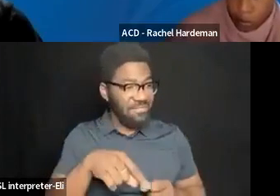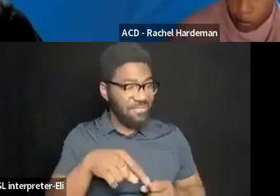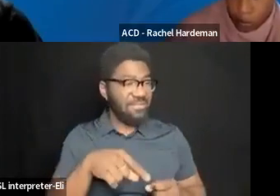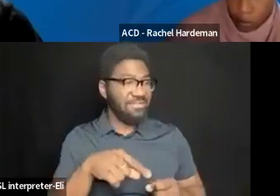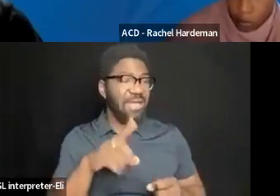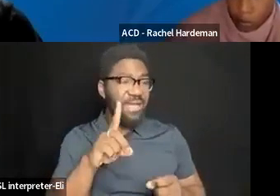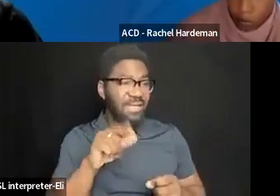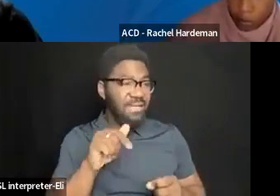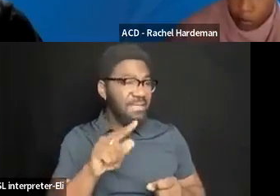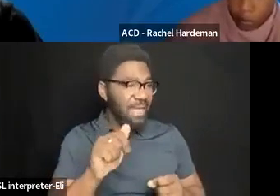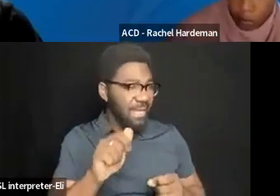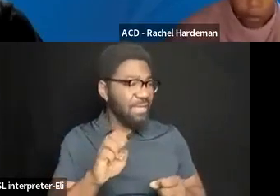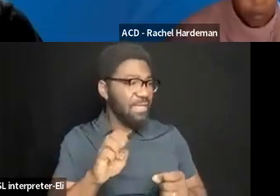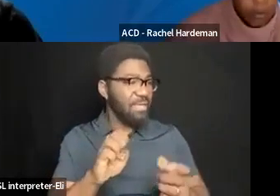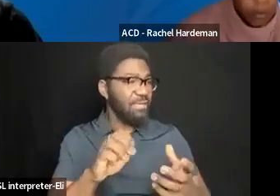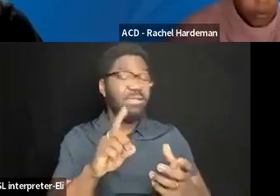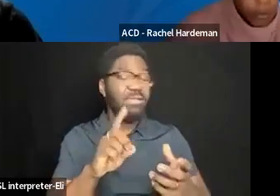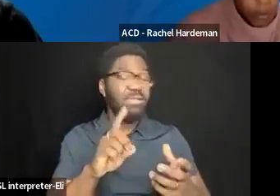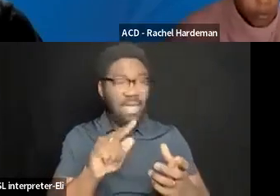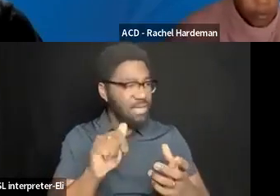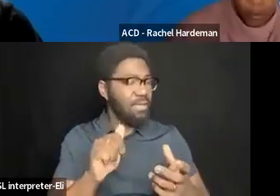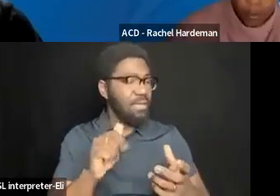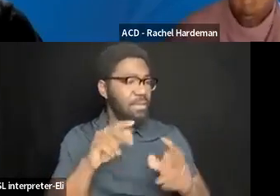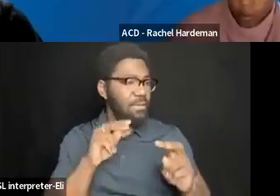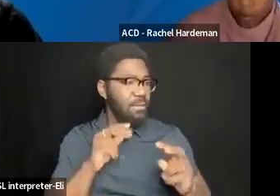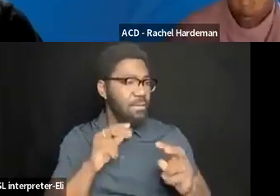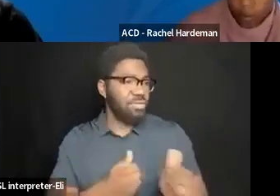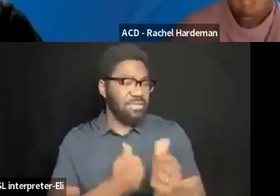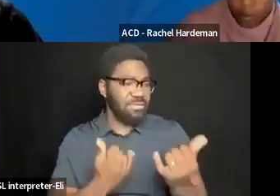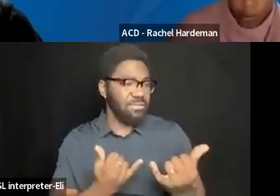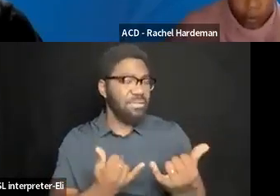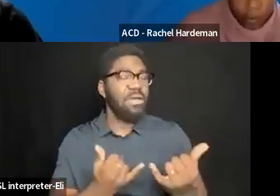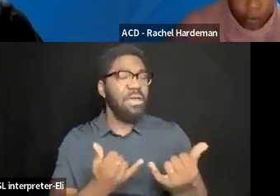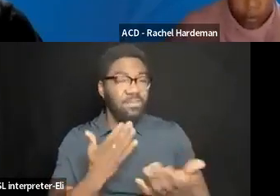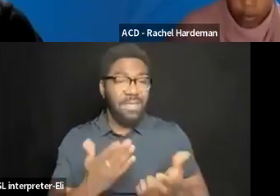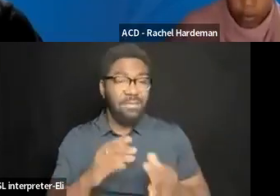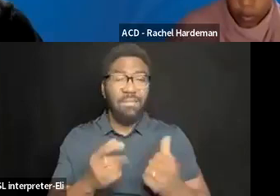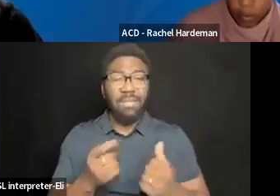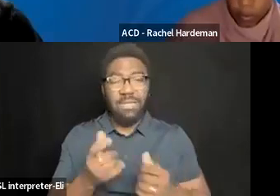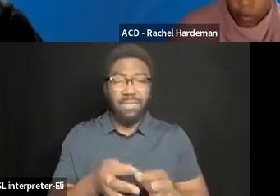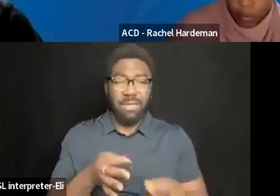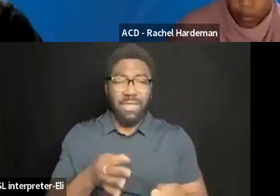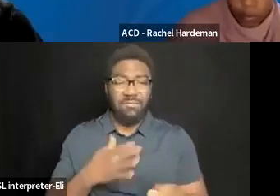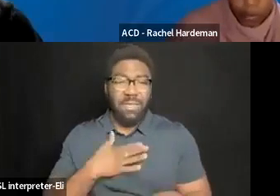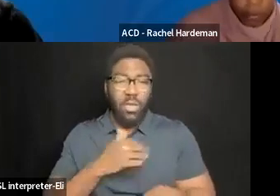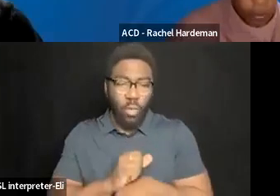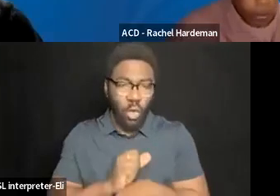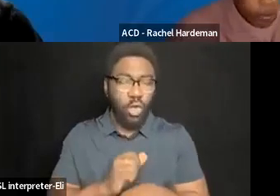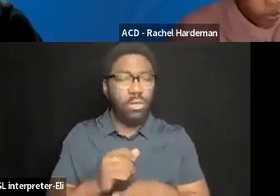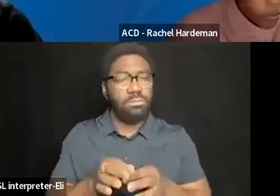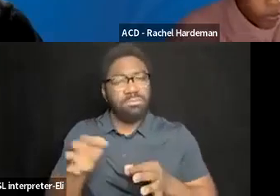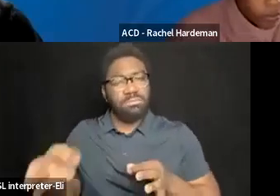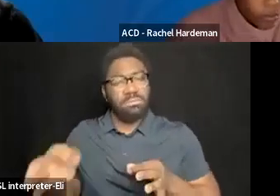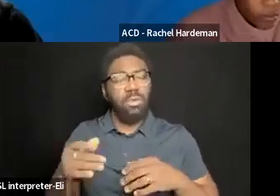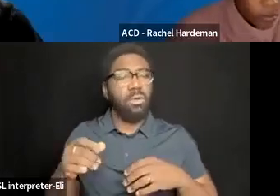or may put you a little bit behind, or you may not get that singular piece that you wanted, but for the purposes